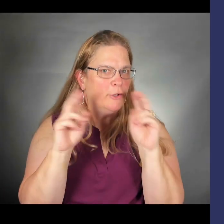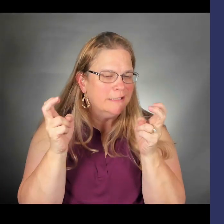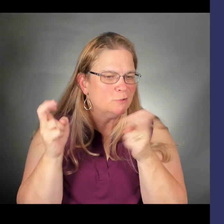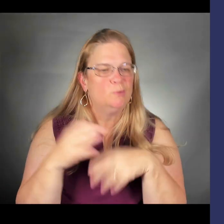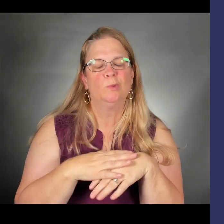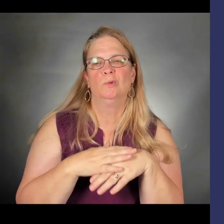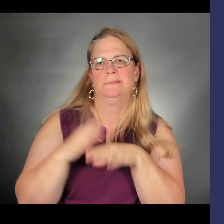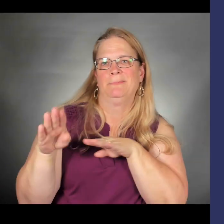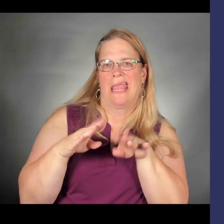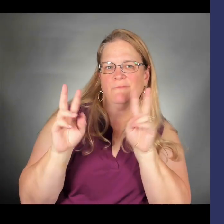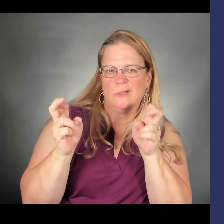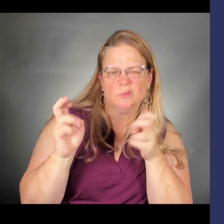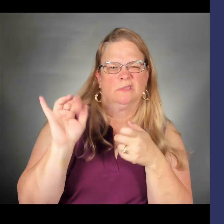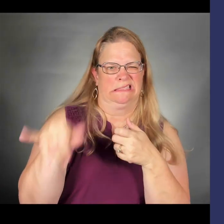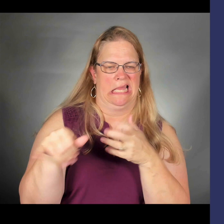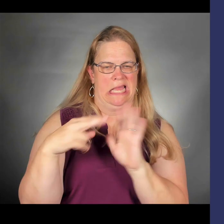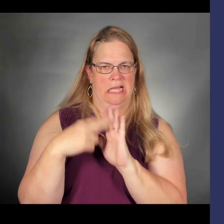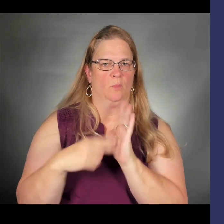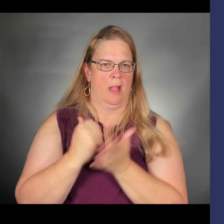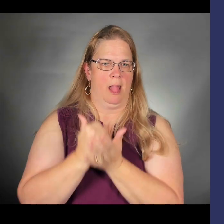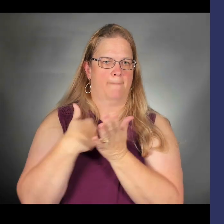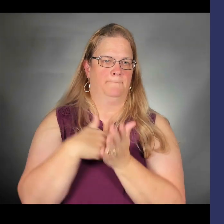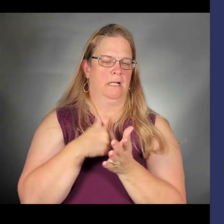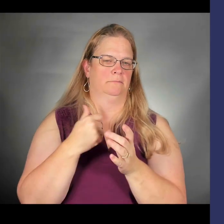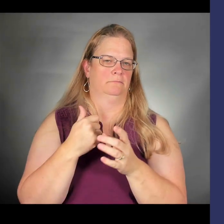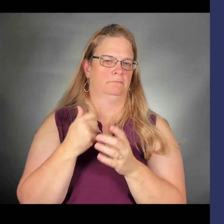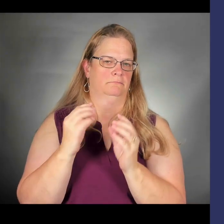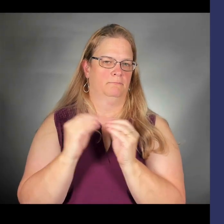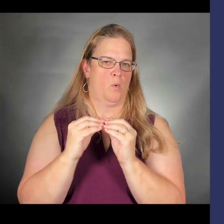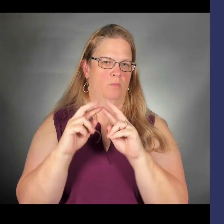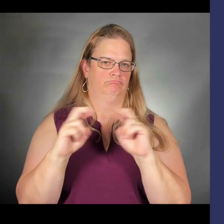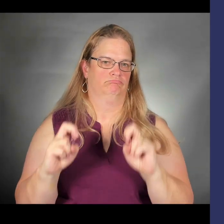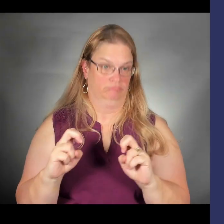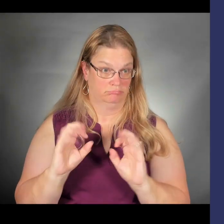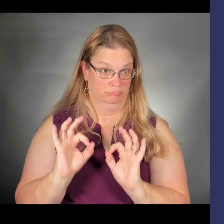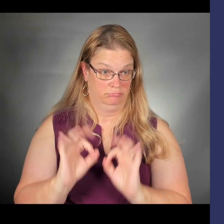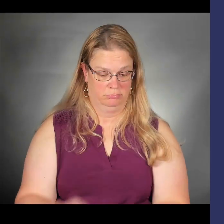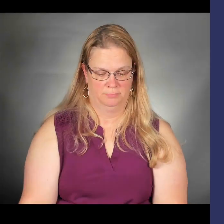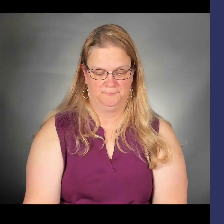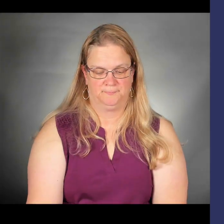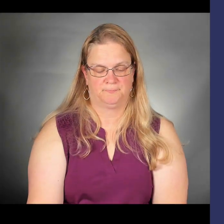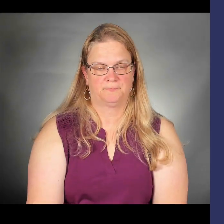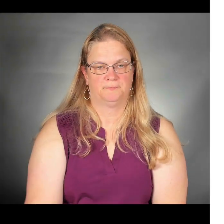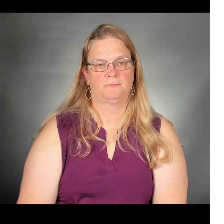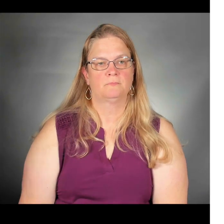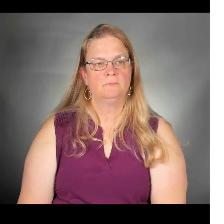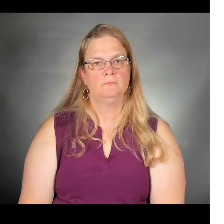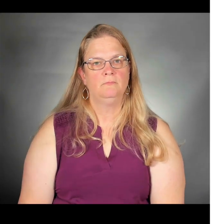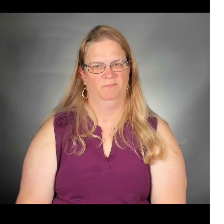their peers and any behavioral issues, and so that helps the counselor in their assessment process.